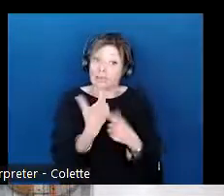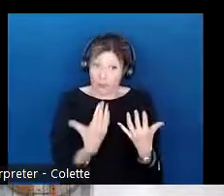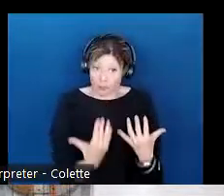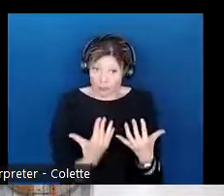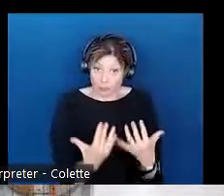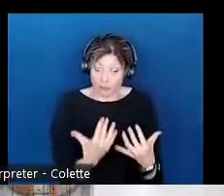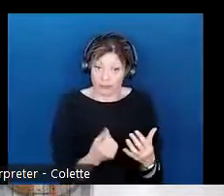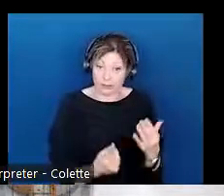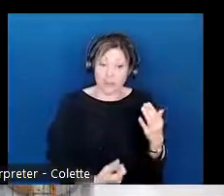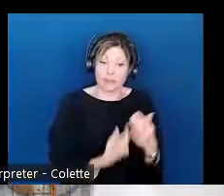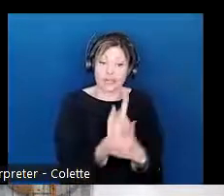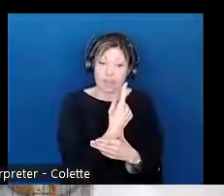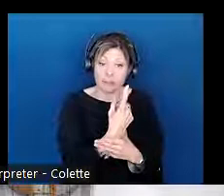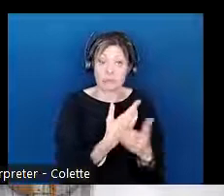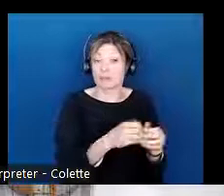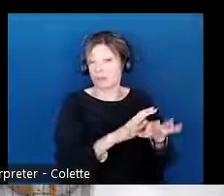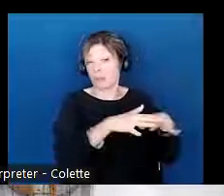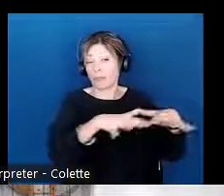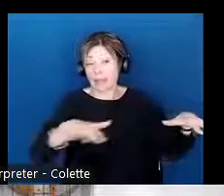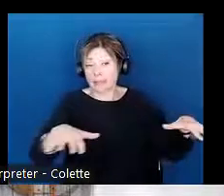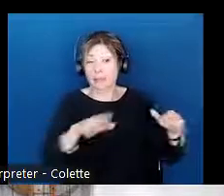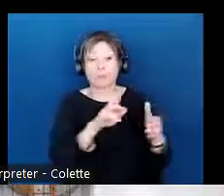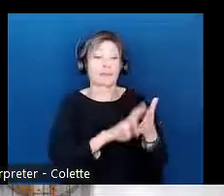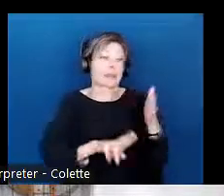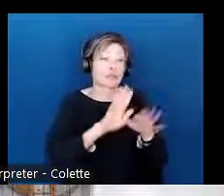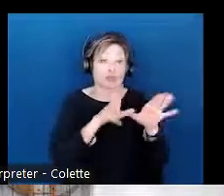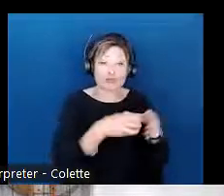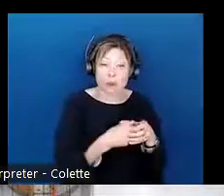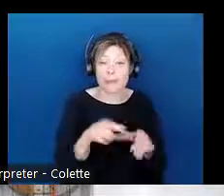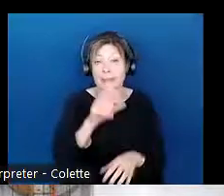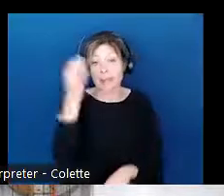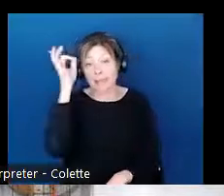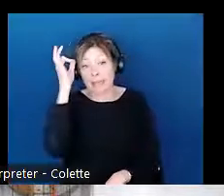landscape with the National Trust with the County Council um so yeah all in Partnership